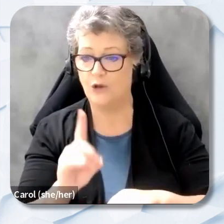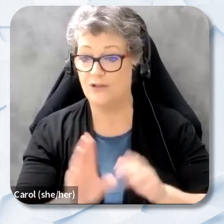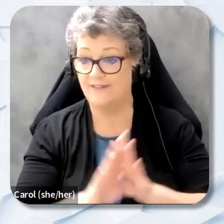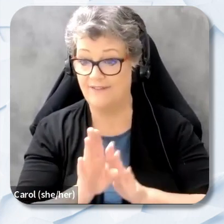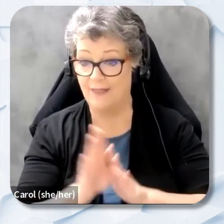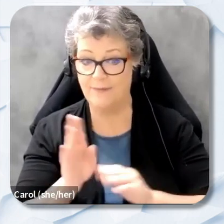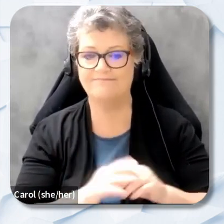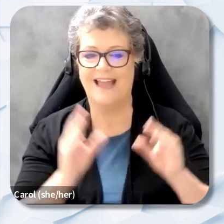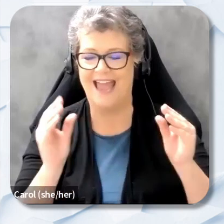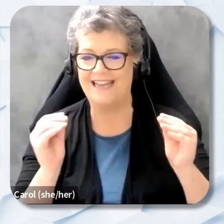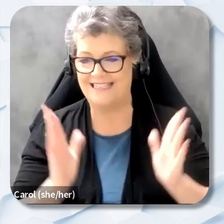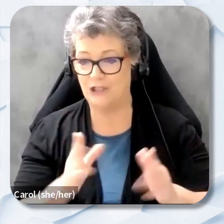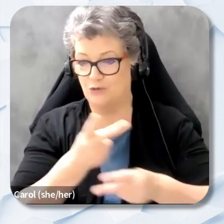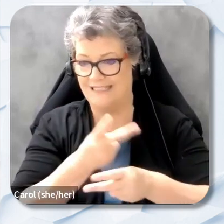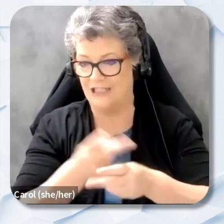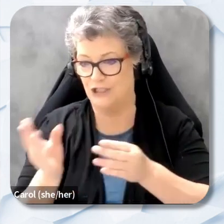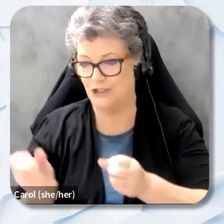and Teacher Retention Strategies.